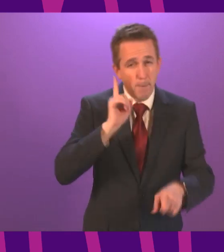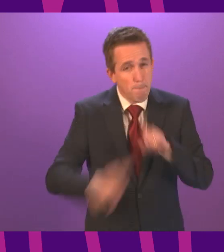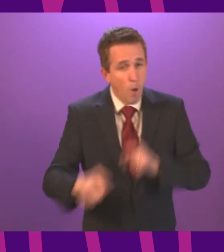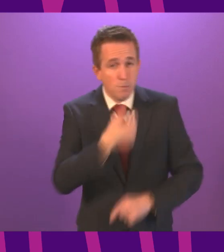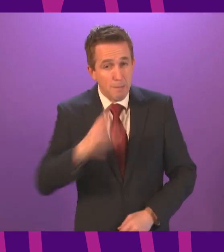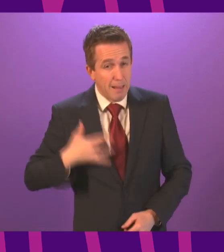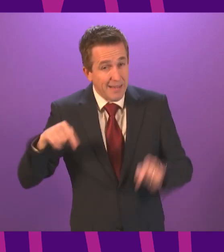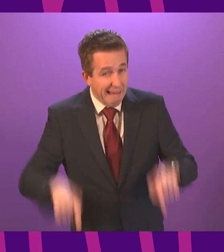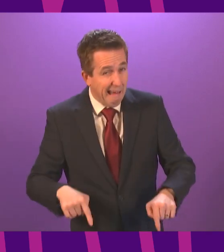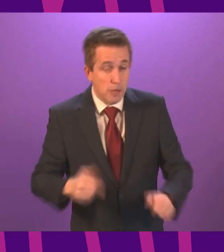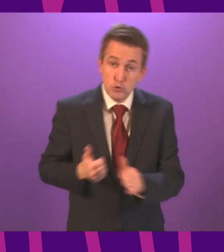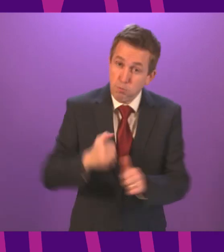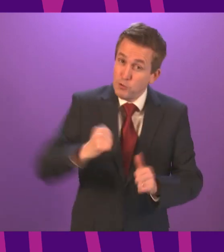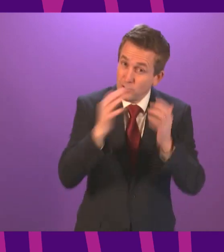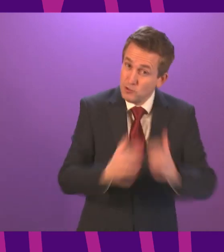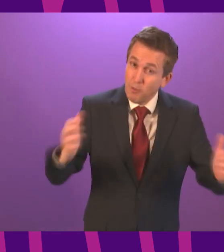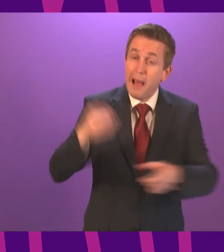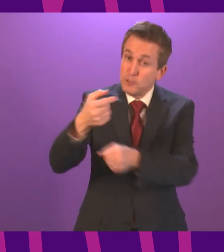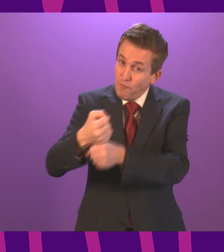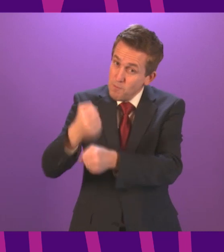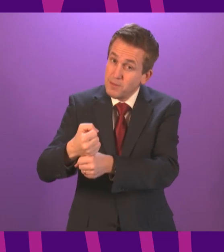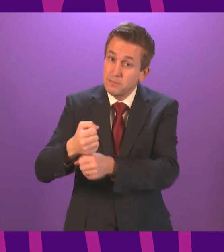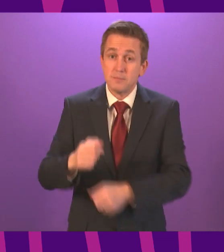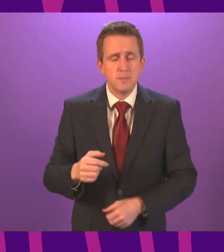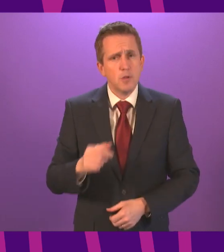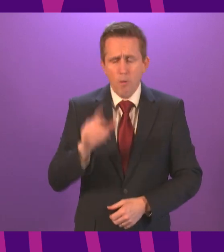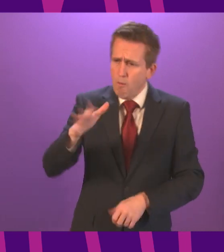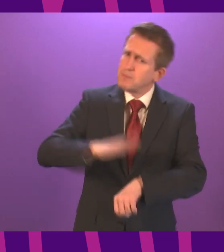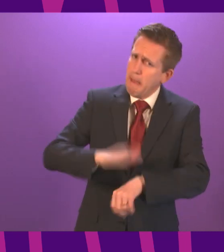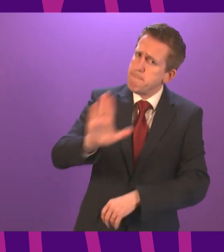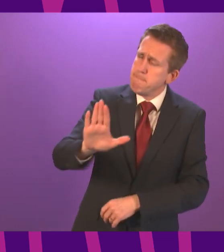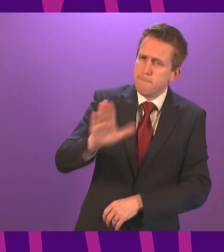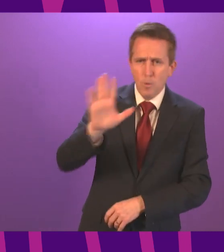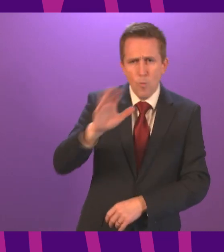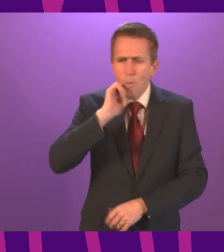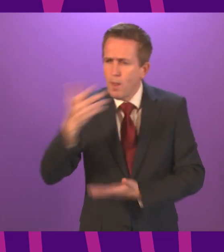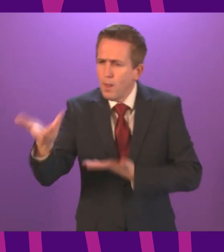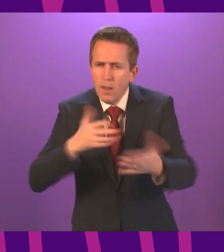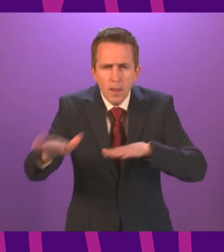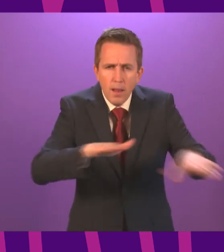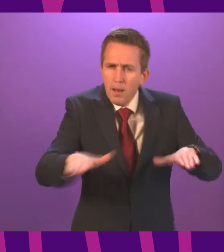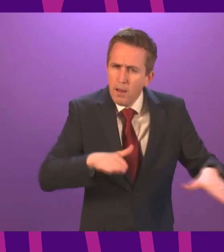We will have discussions with stakeholders and we will come to the right decision. I